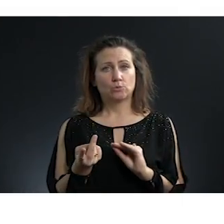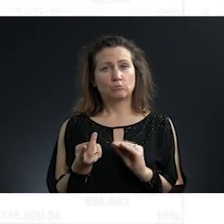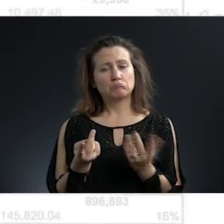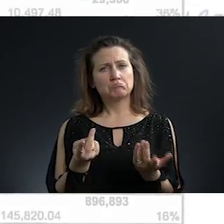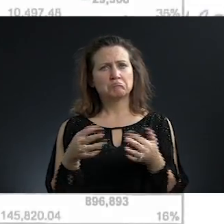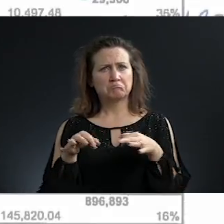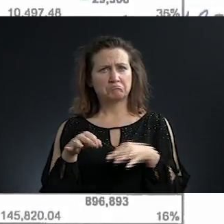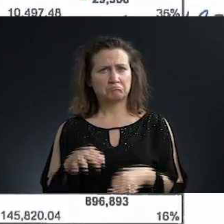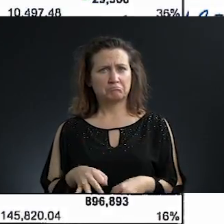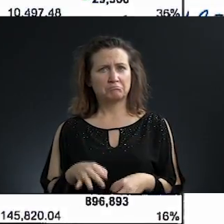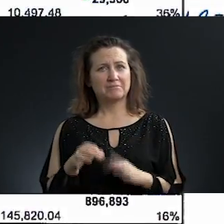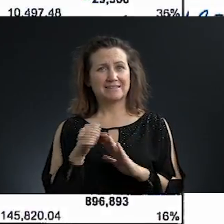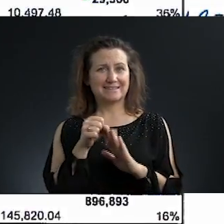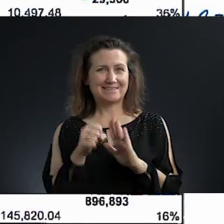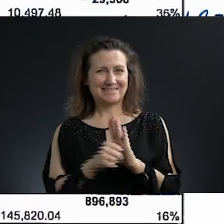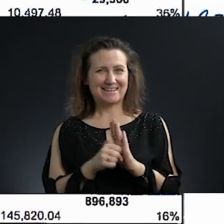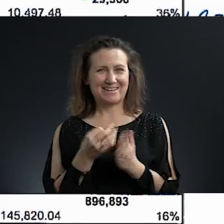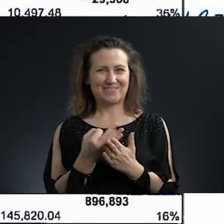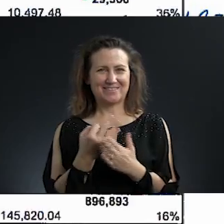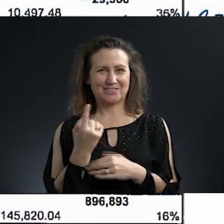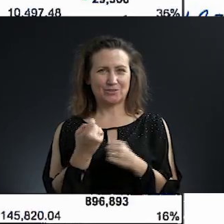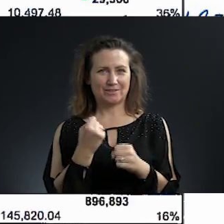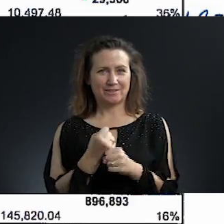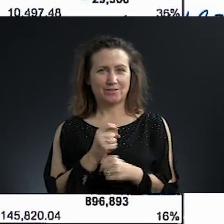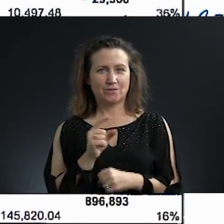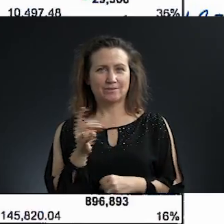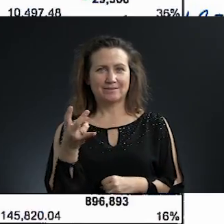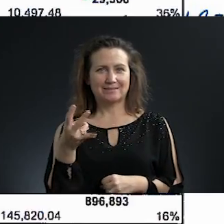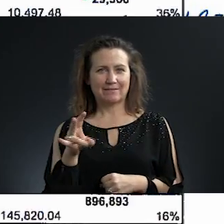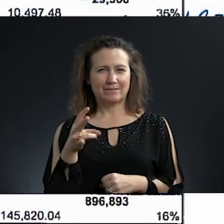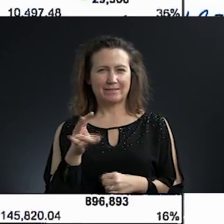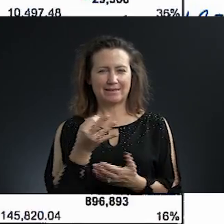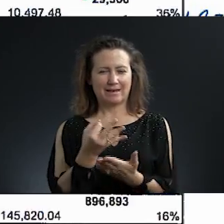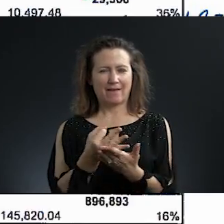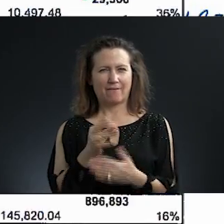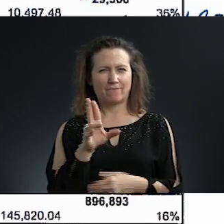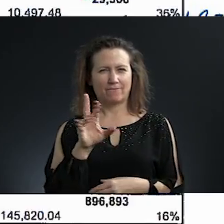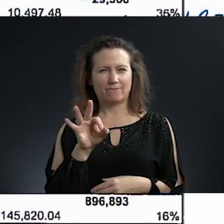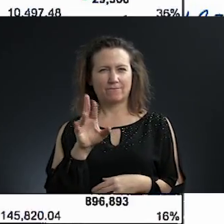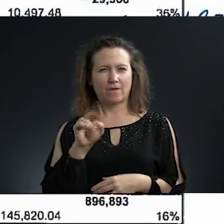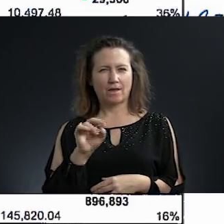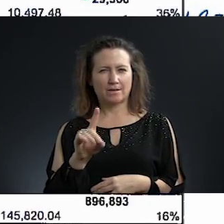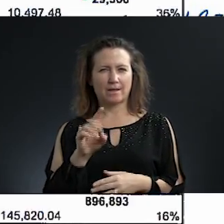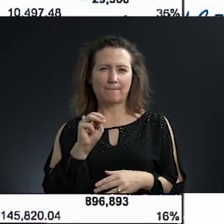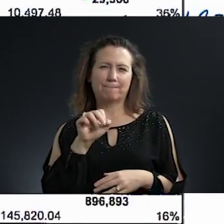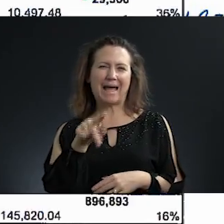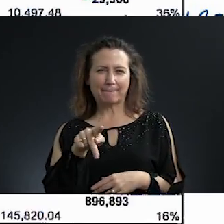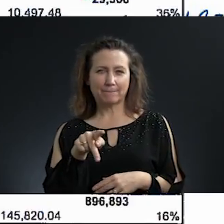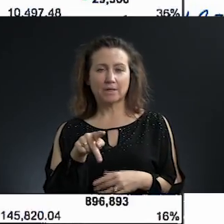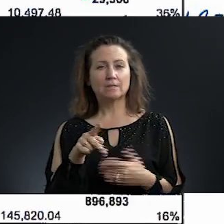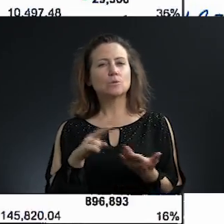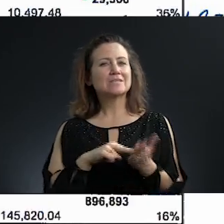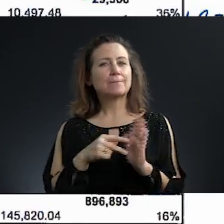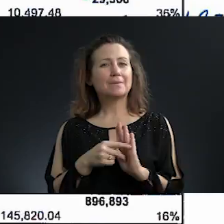Explains the state fiscal year 17 fund map and what this is is whenever our budget goes before the legislature?